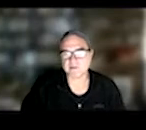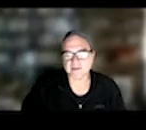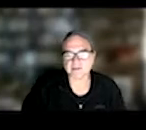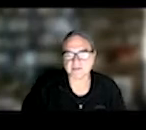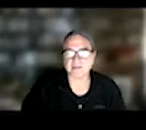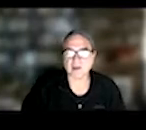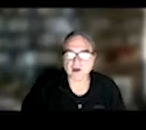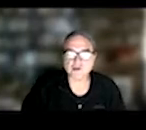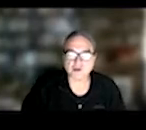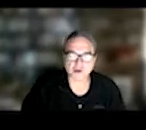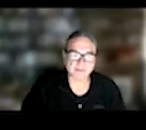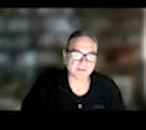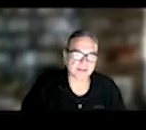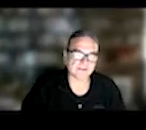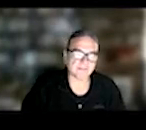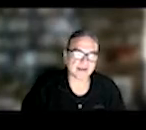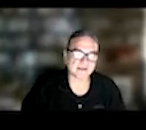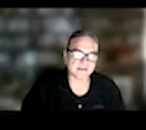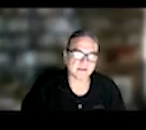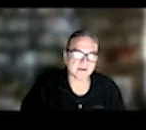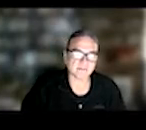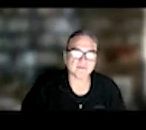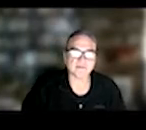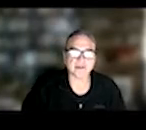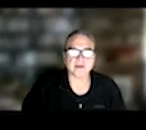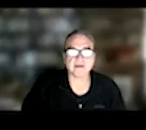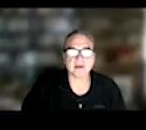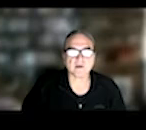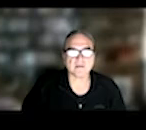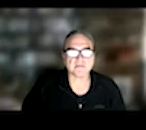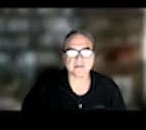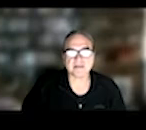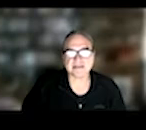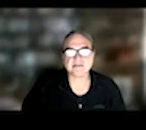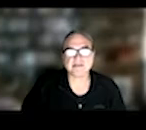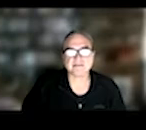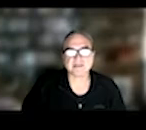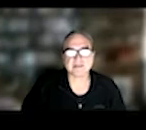experiences and long term that will have an impact on improving outcomes and less disability.